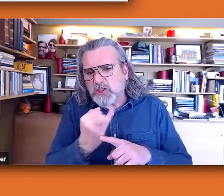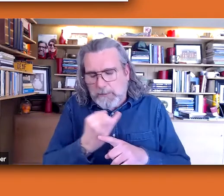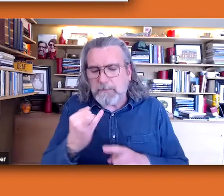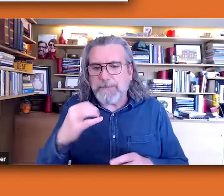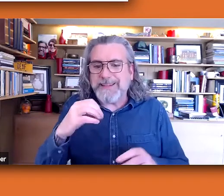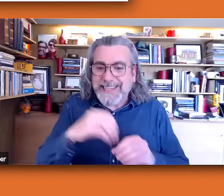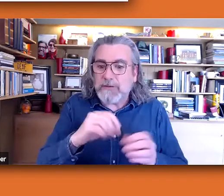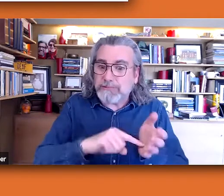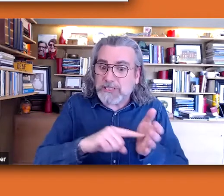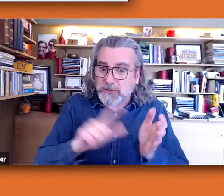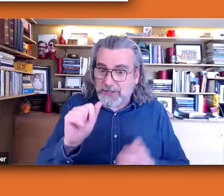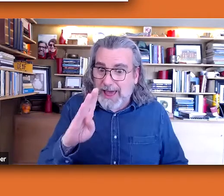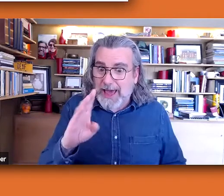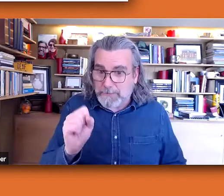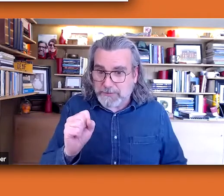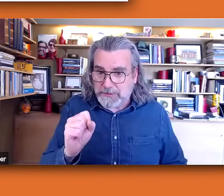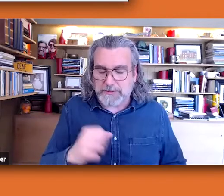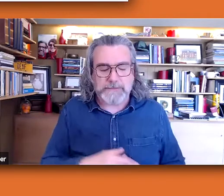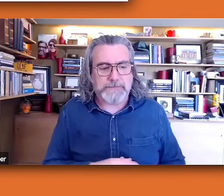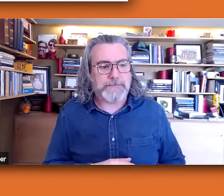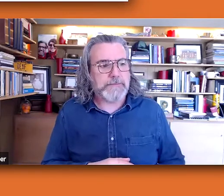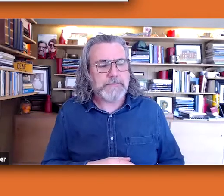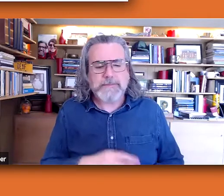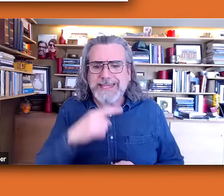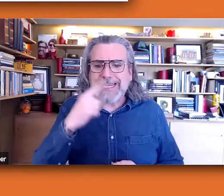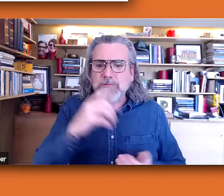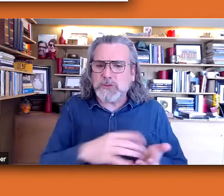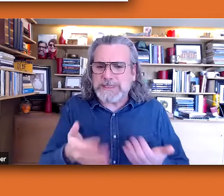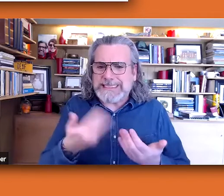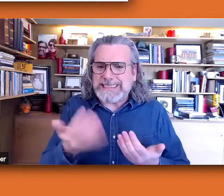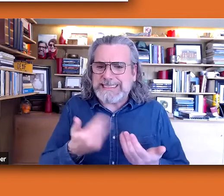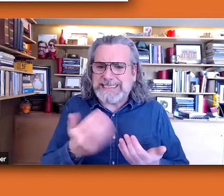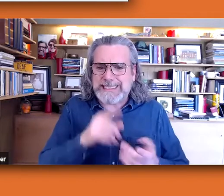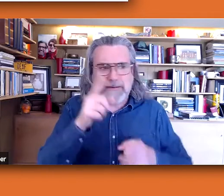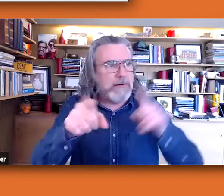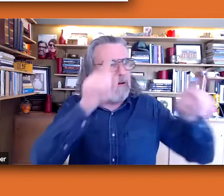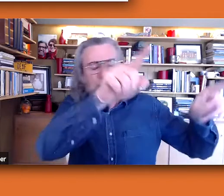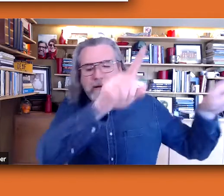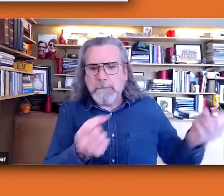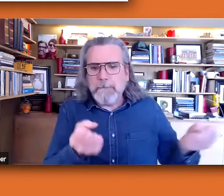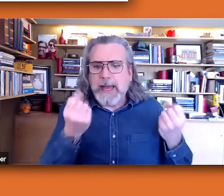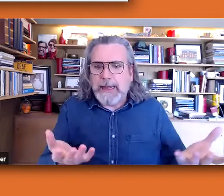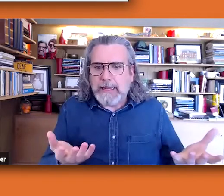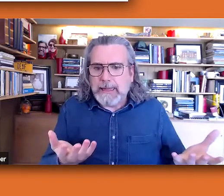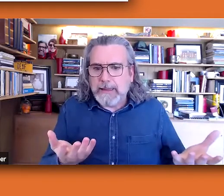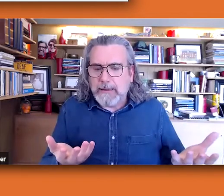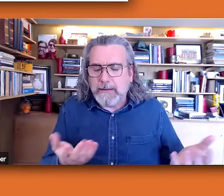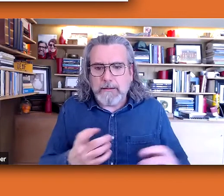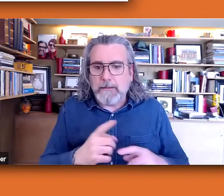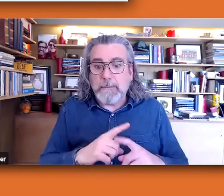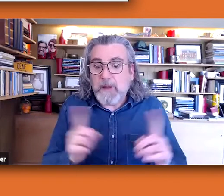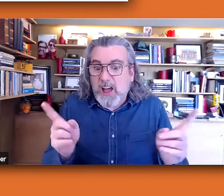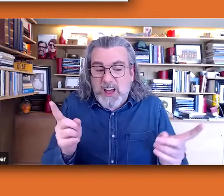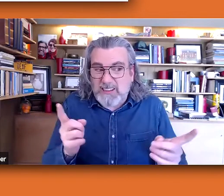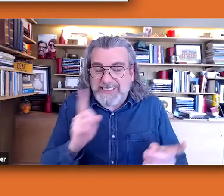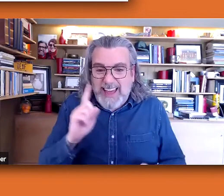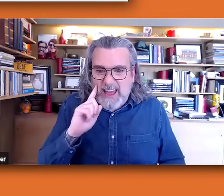basically internship opportunities, which they could do in research labs. For hearing students, it's pretty easy. They can work almost anywhere.